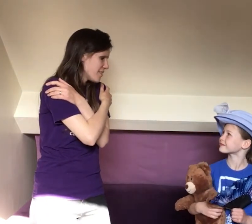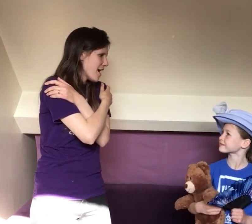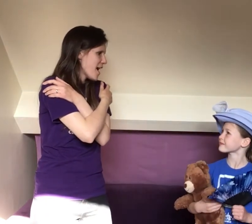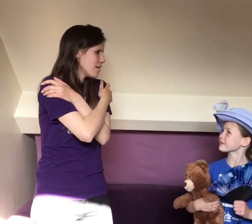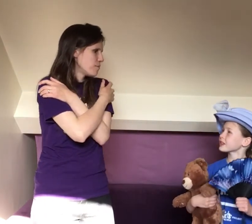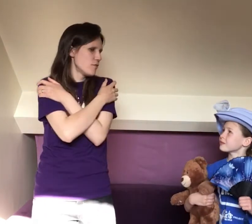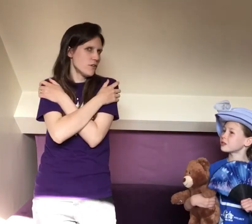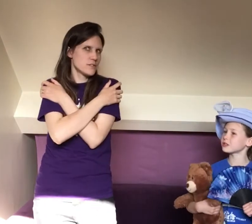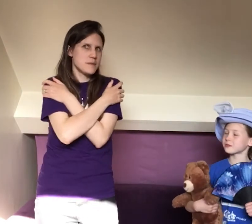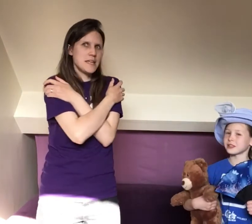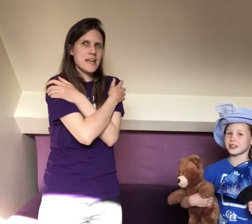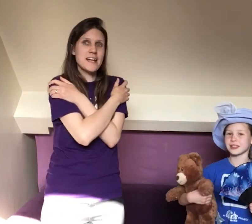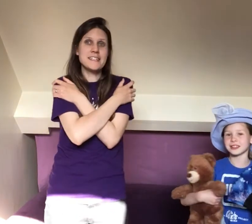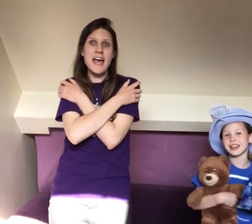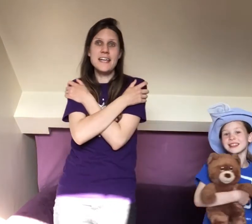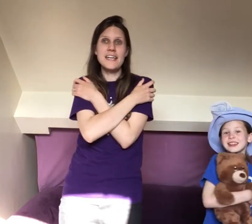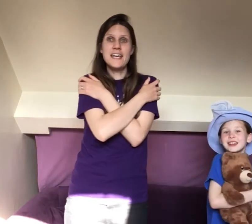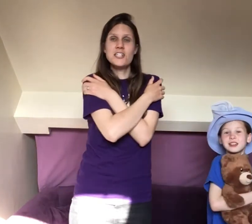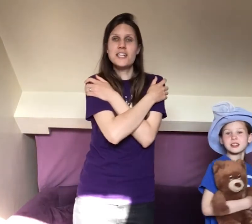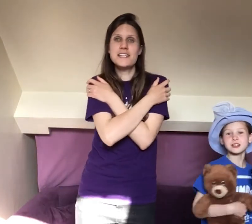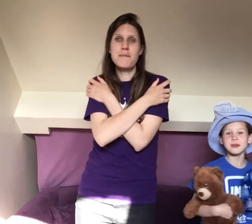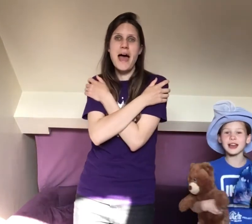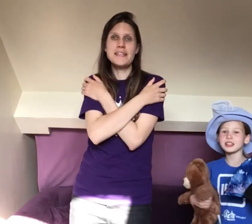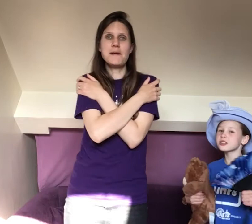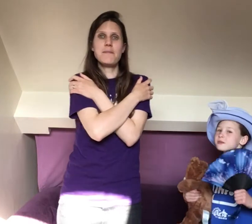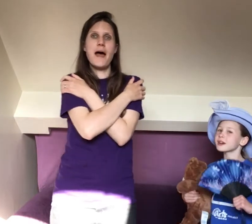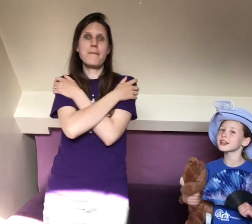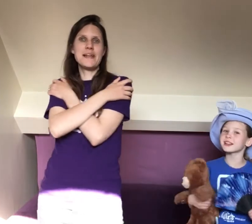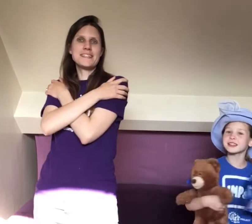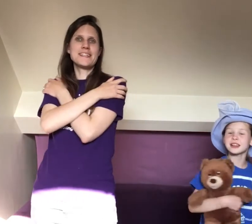They brought me a teddy, just imagine my bliss,